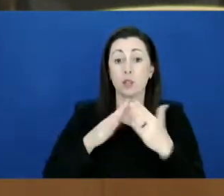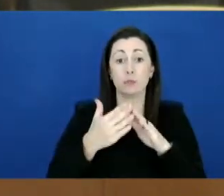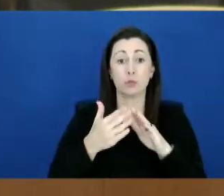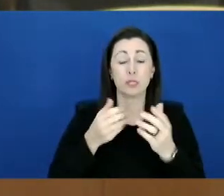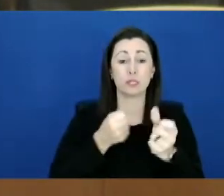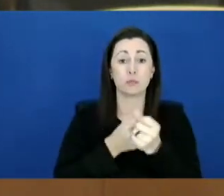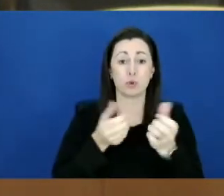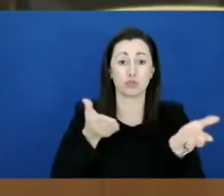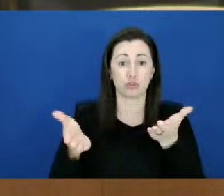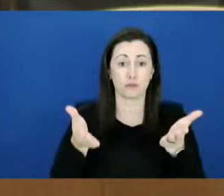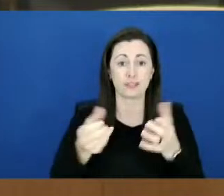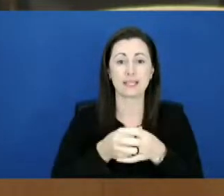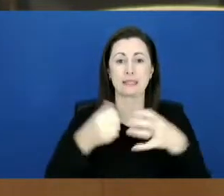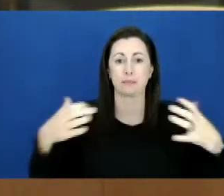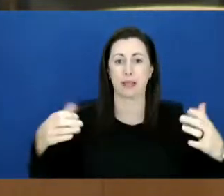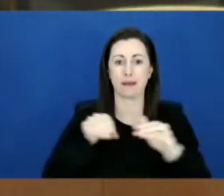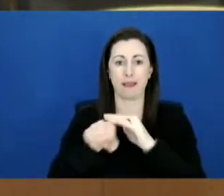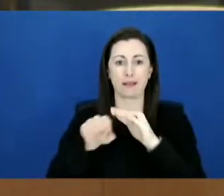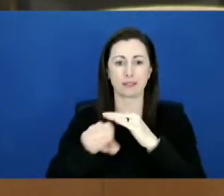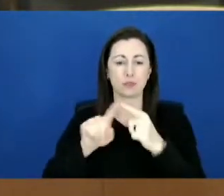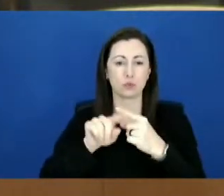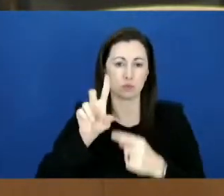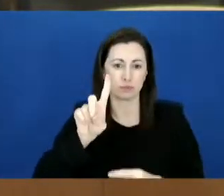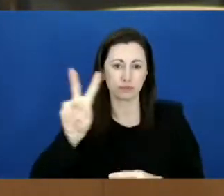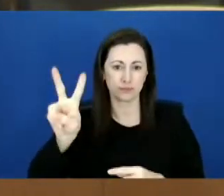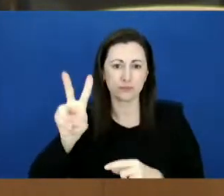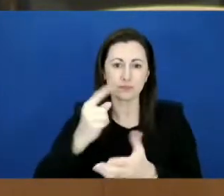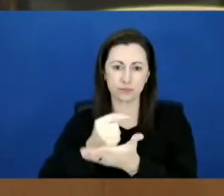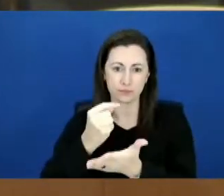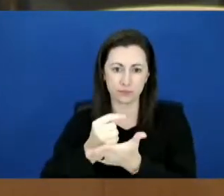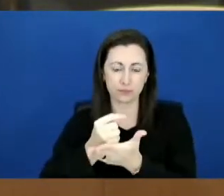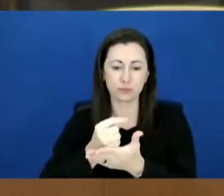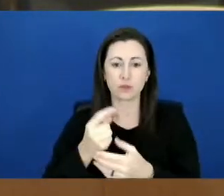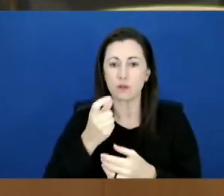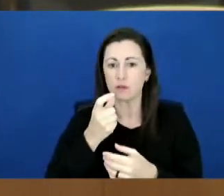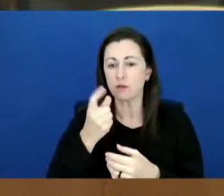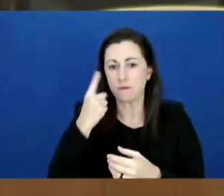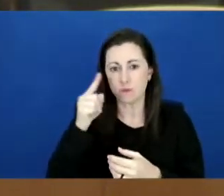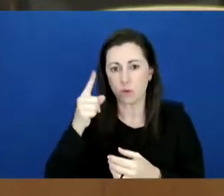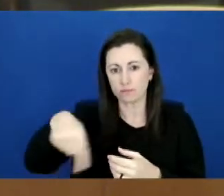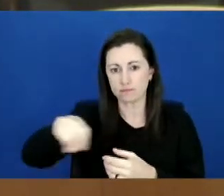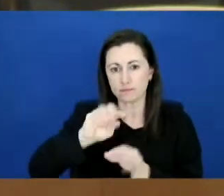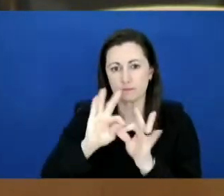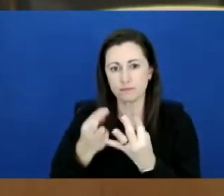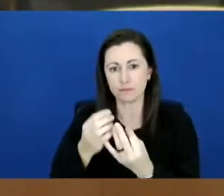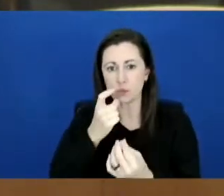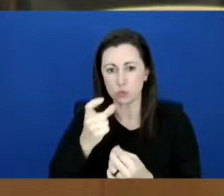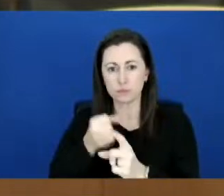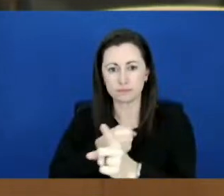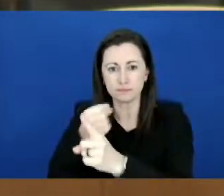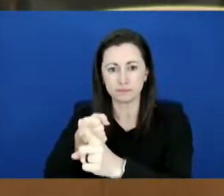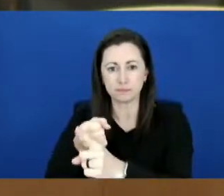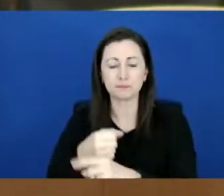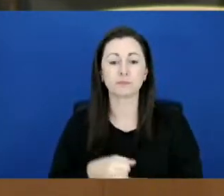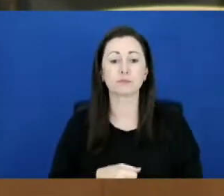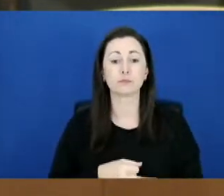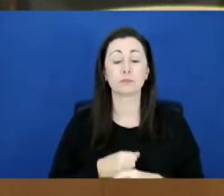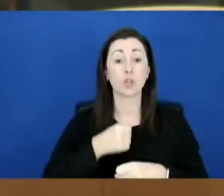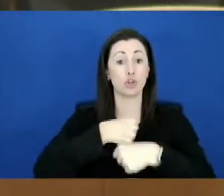SERVICES, OUR COMMUNITY SUPPORT